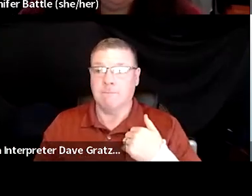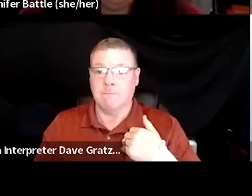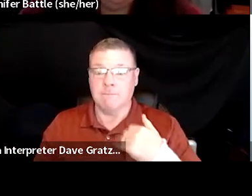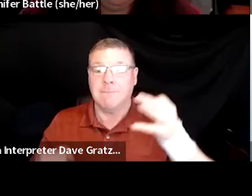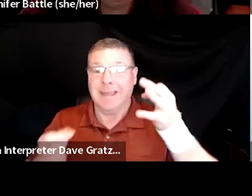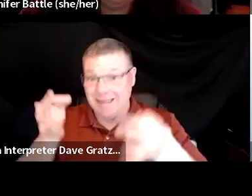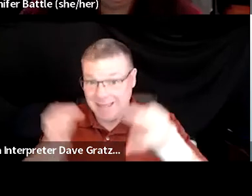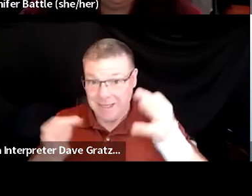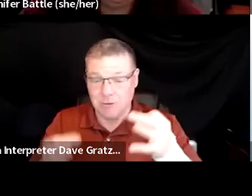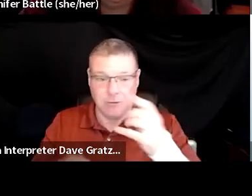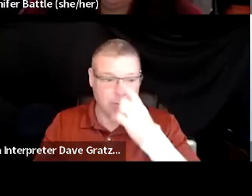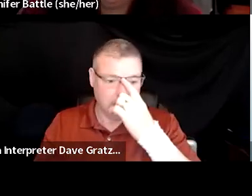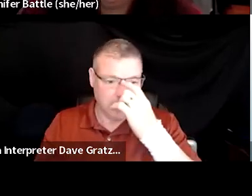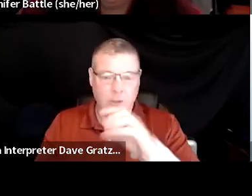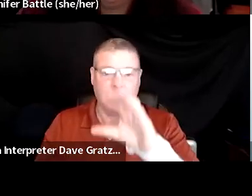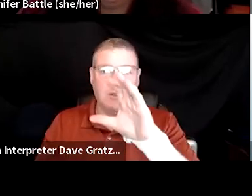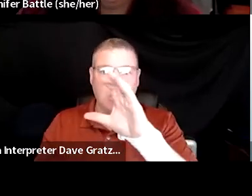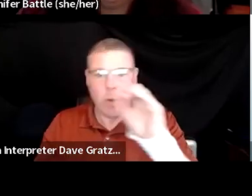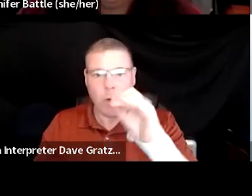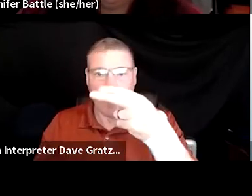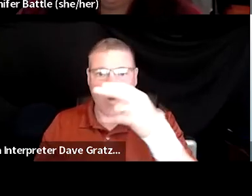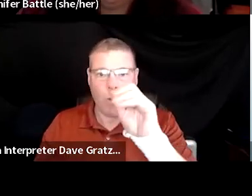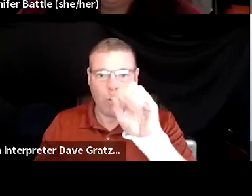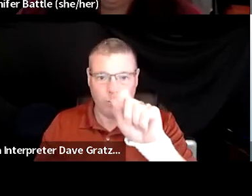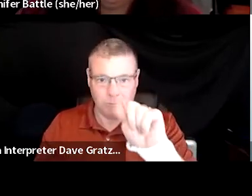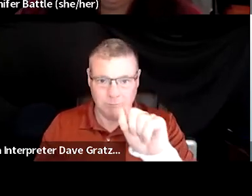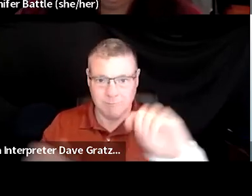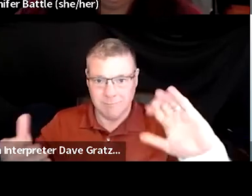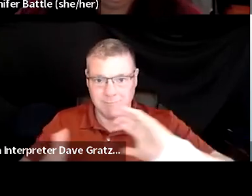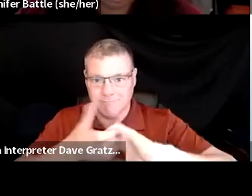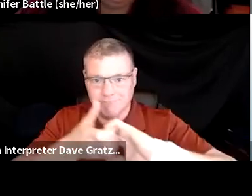it's actually a co-hosted gathering or consortium